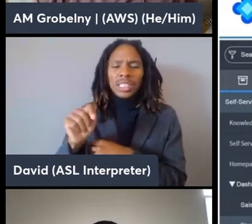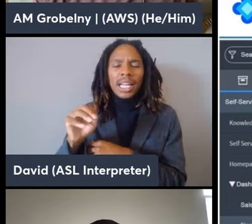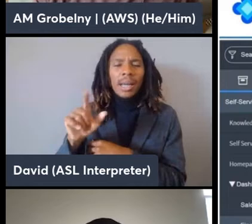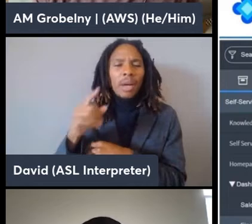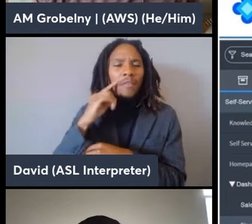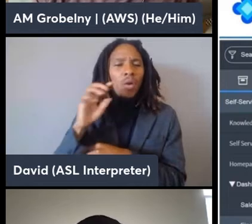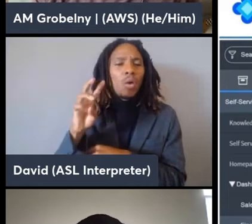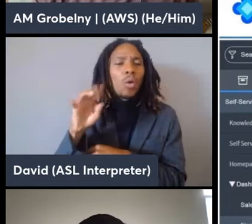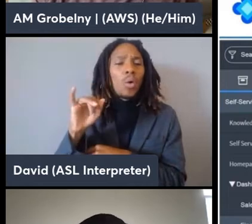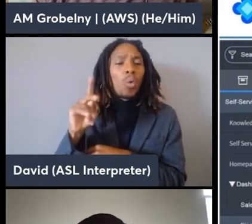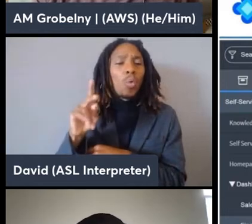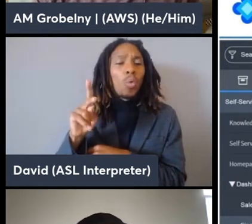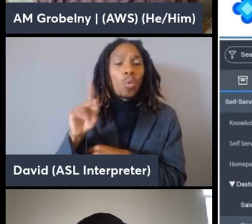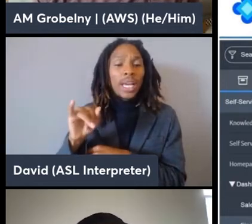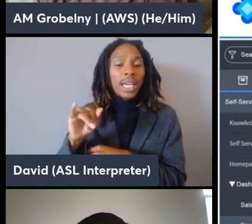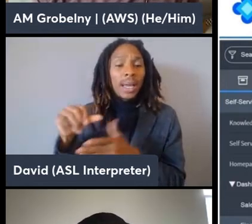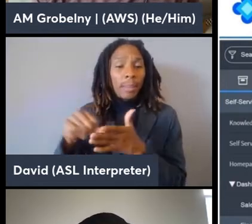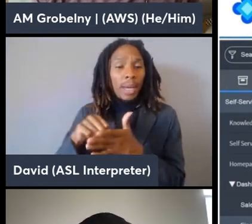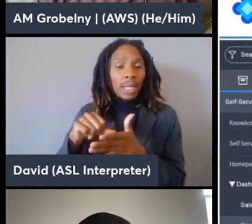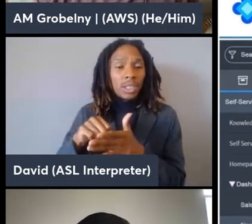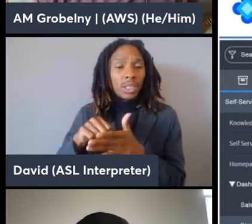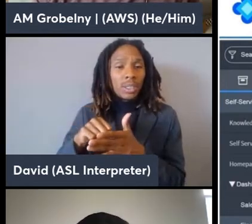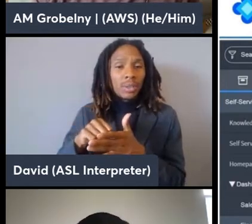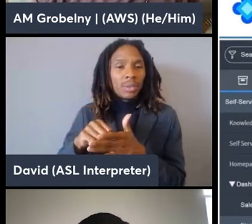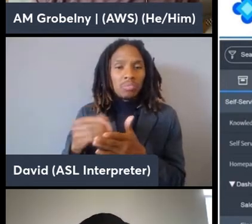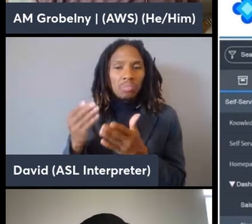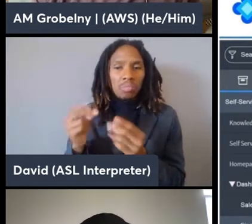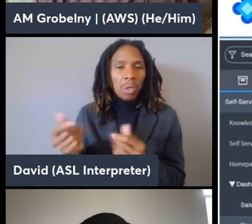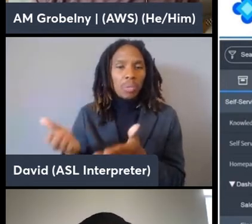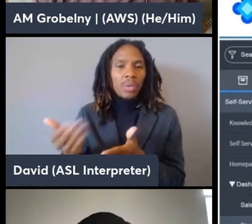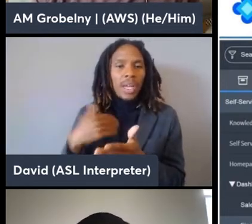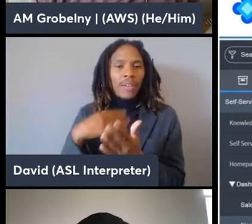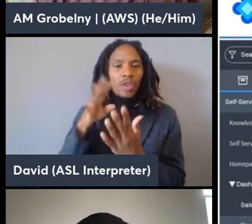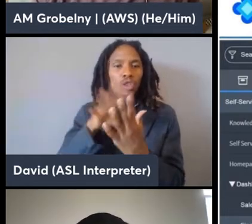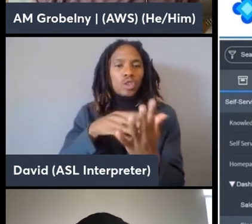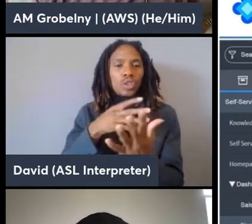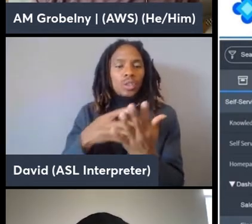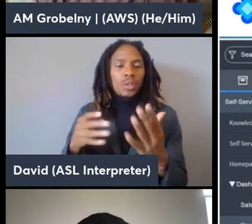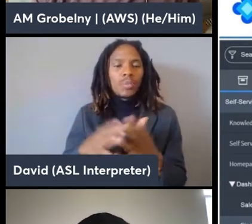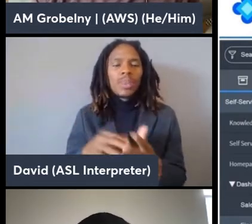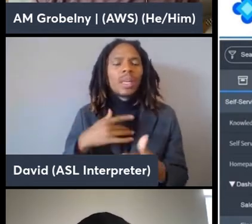and there you go, you have the charts. Let we refresh this page